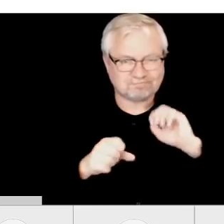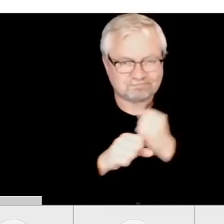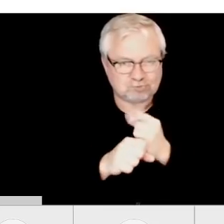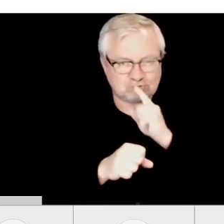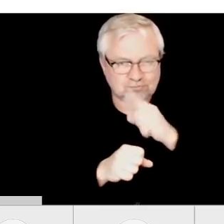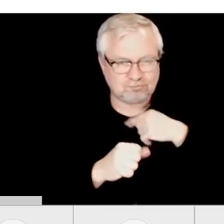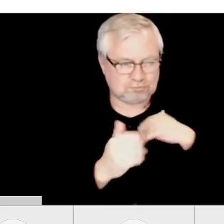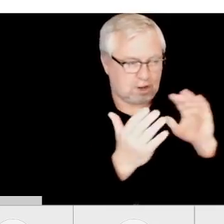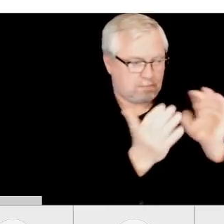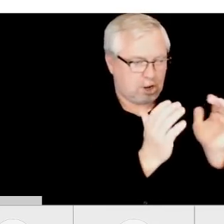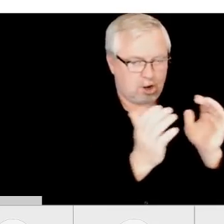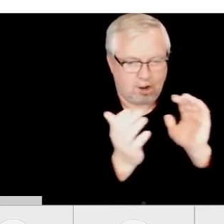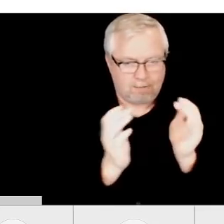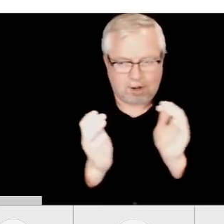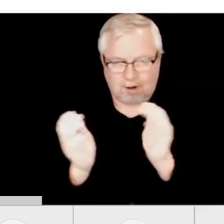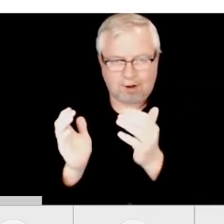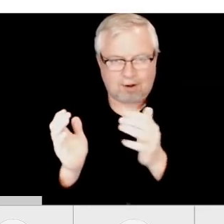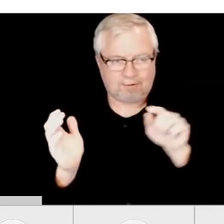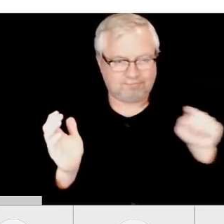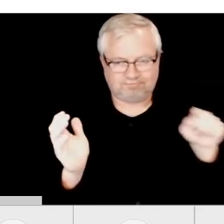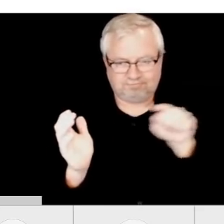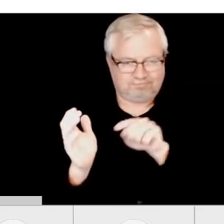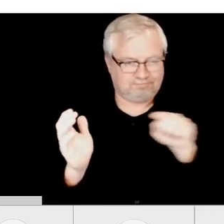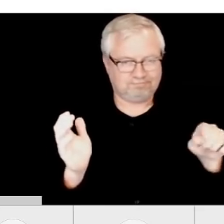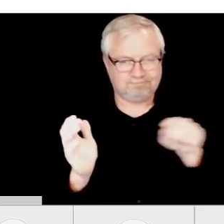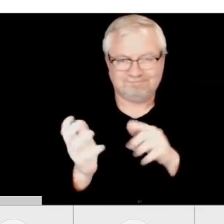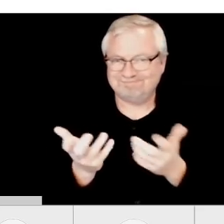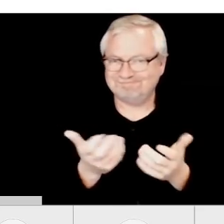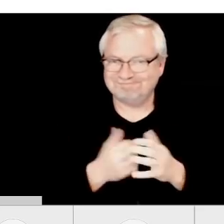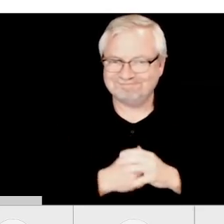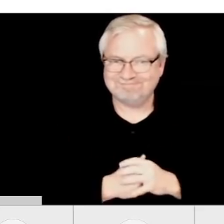Stefan Gildemeister: But to answer the question, Jeremy, that you asked,